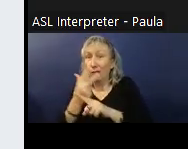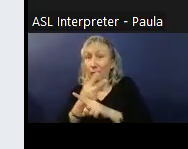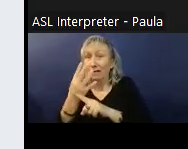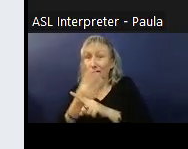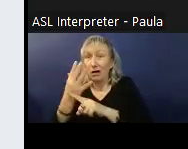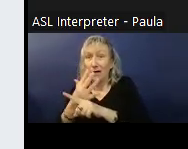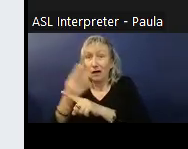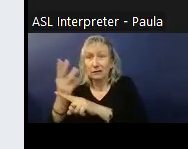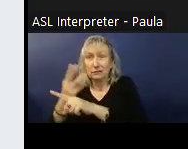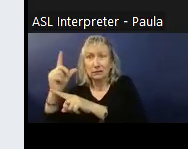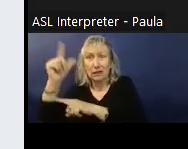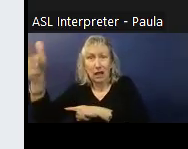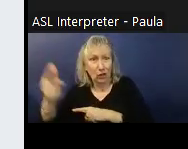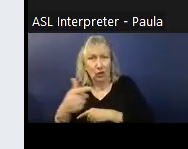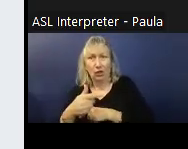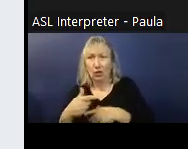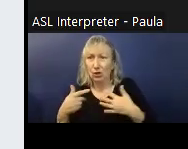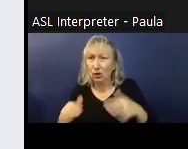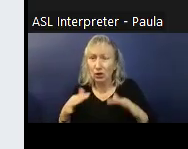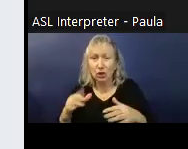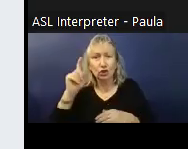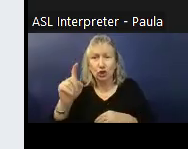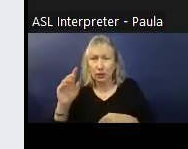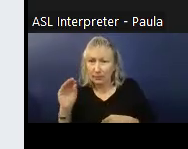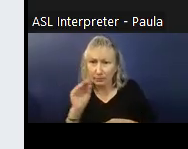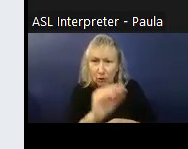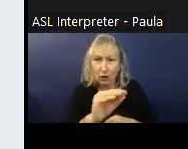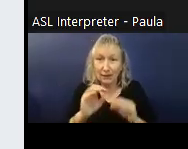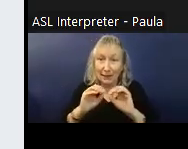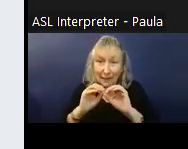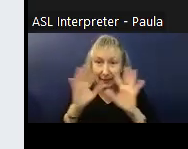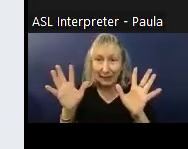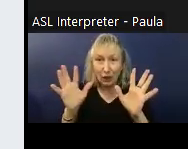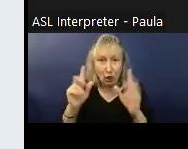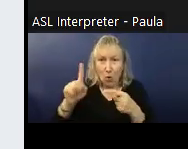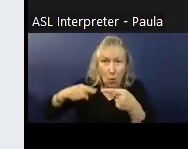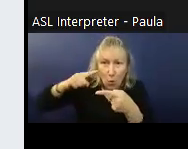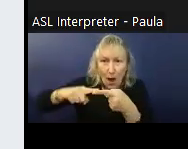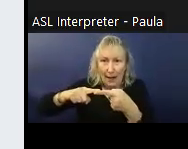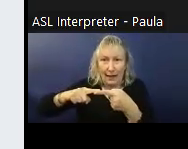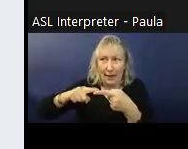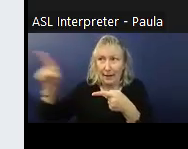but I would like to see some type of a clear timeline around that notification